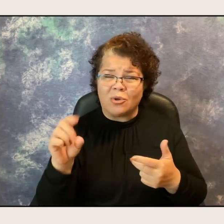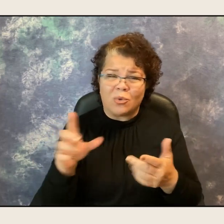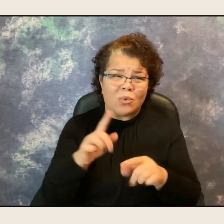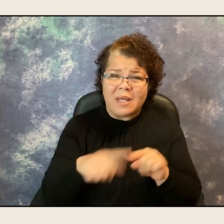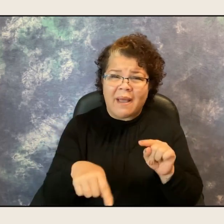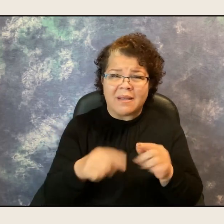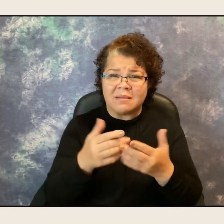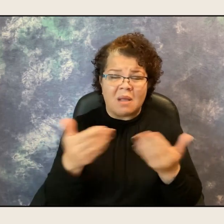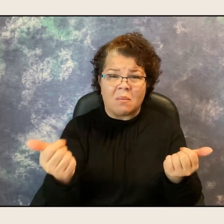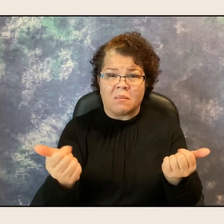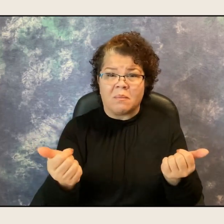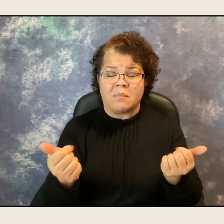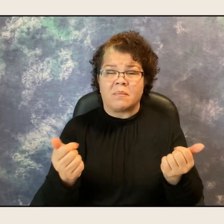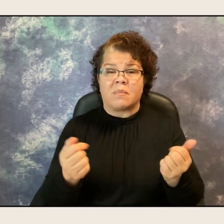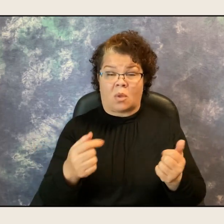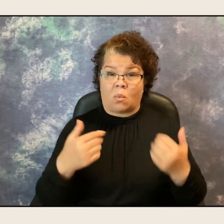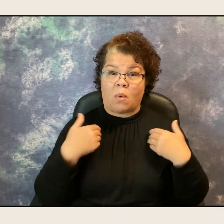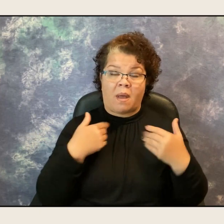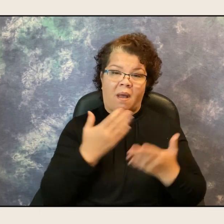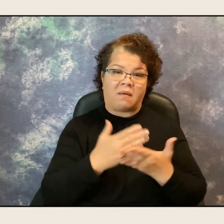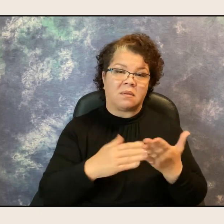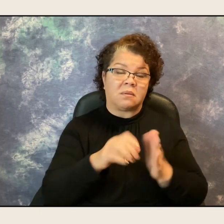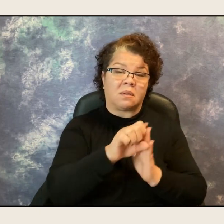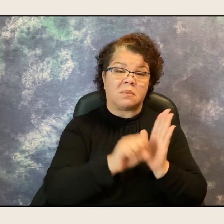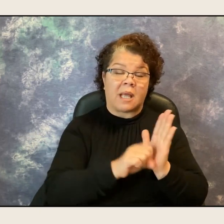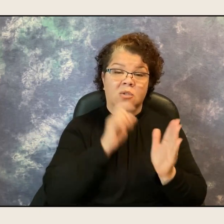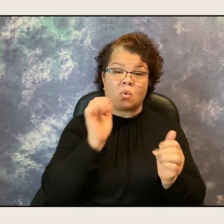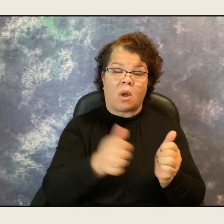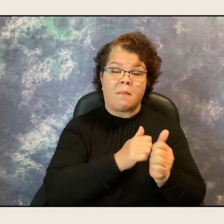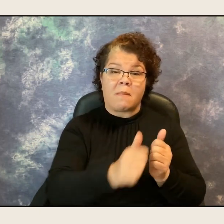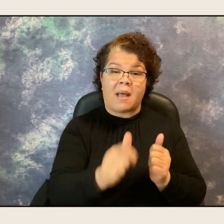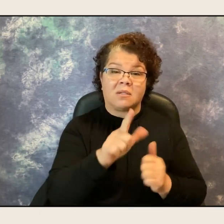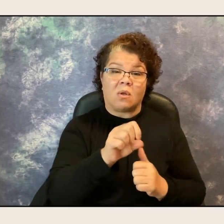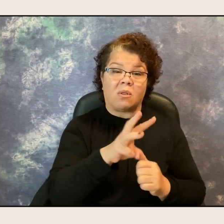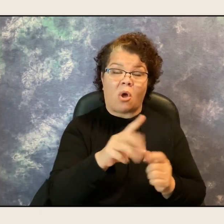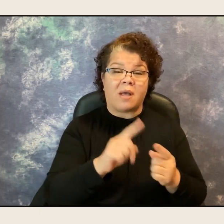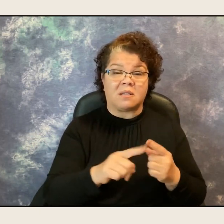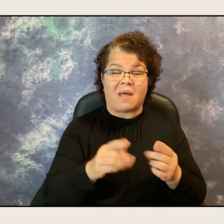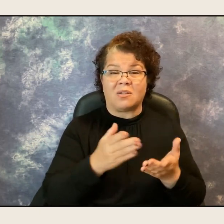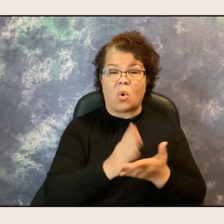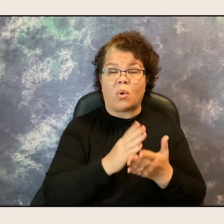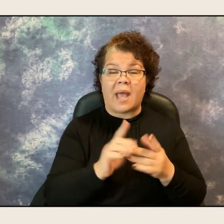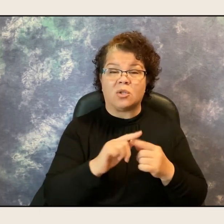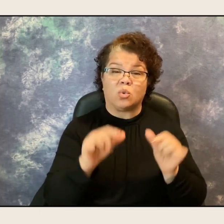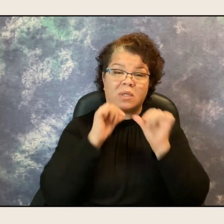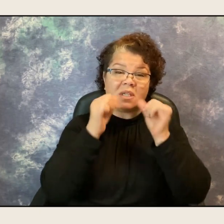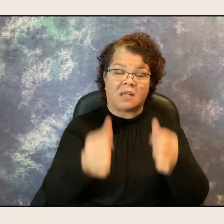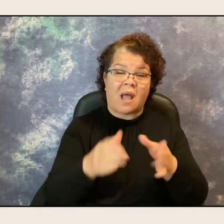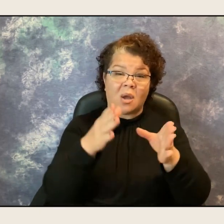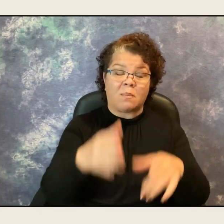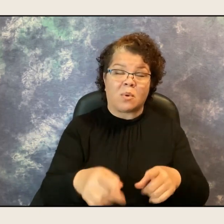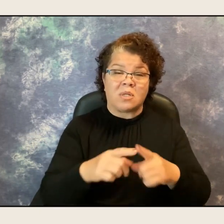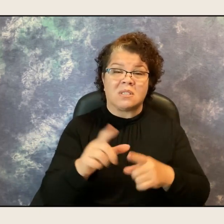We have states that are passing laws that it's okay to deny someone who is trans or non-binary healthcare.